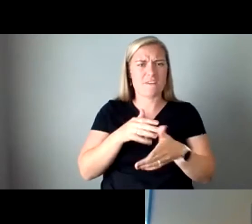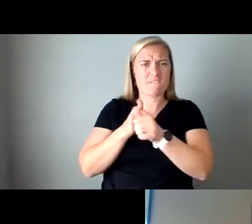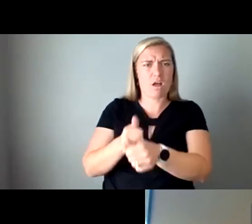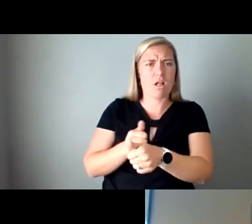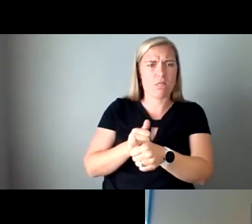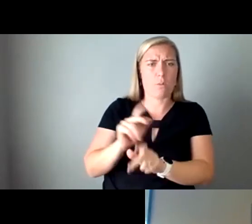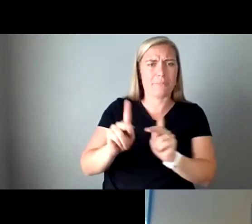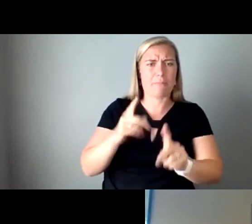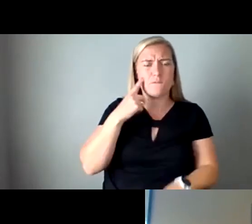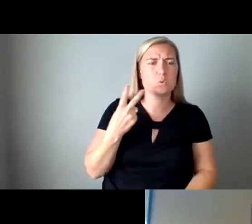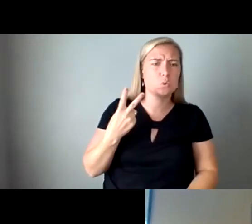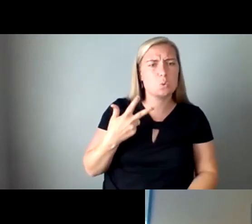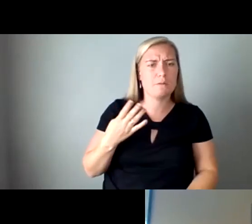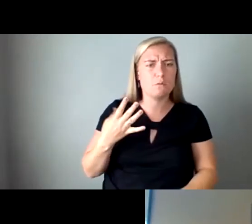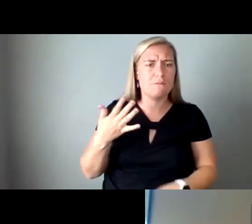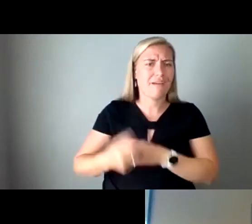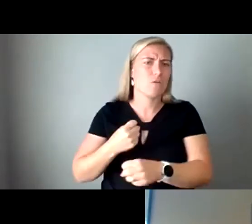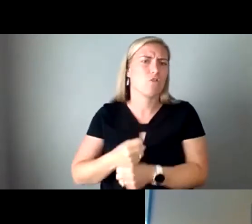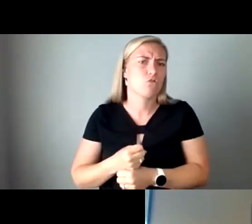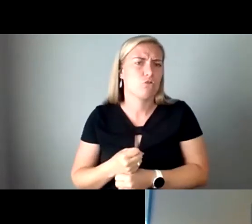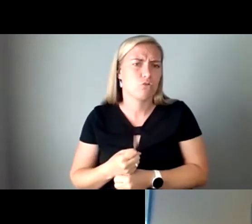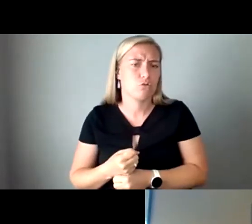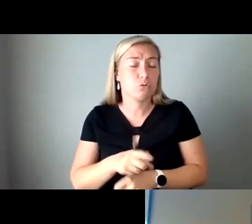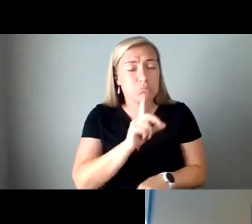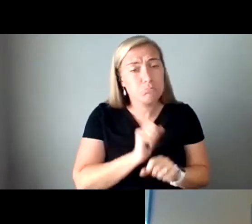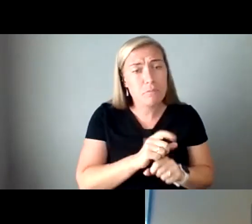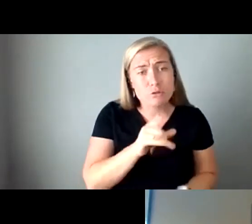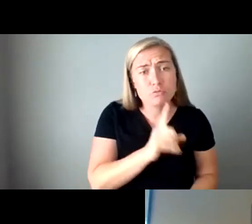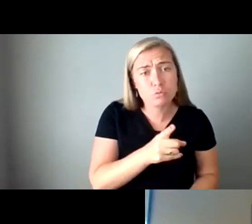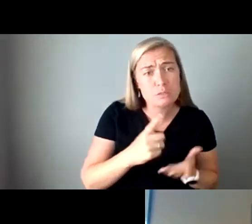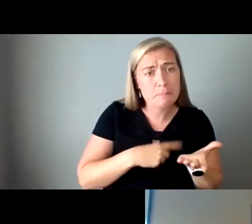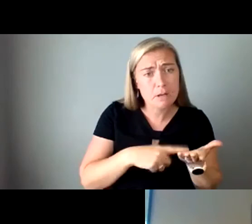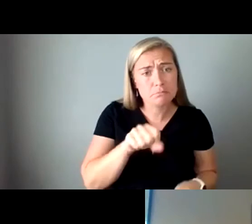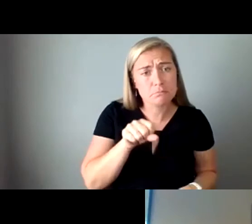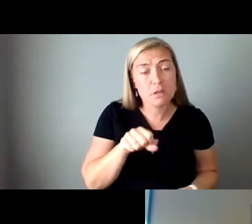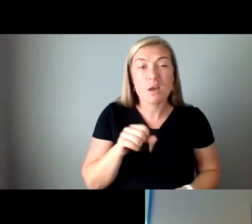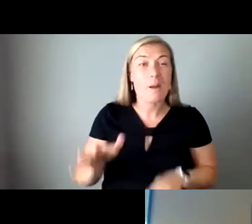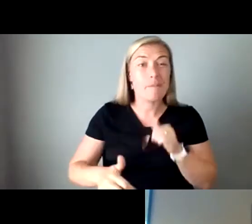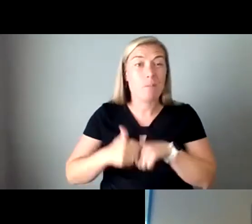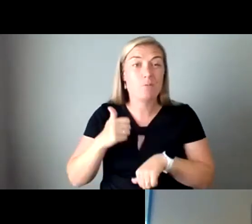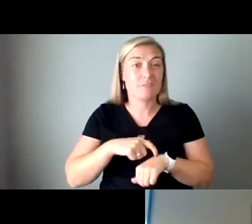three or four or five years. We do sometimes. Many times, when we do that it's because we want